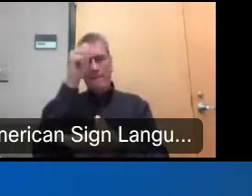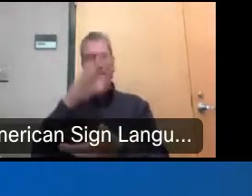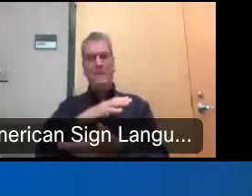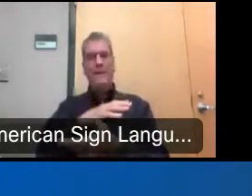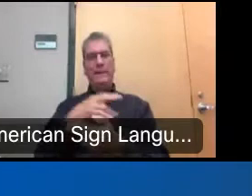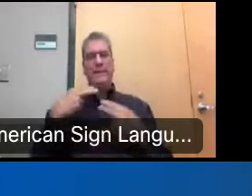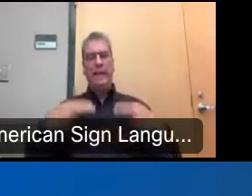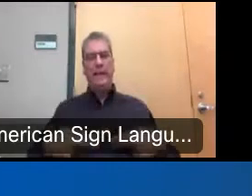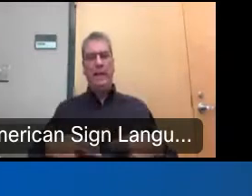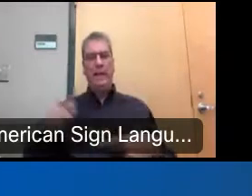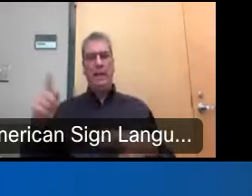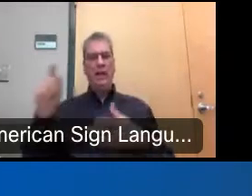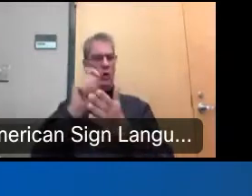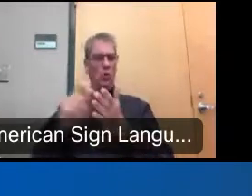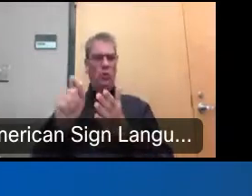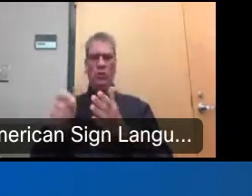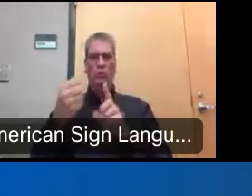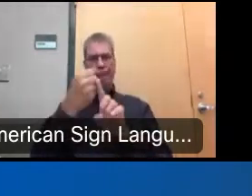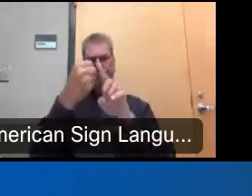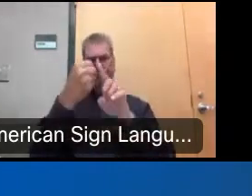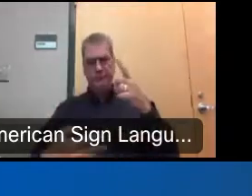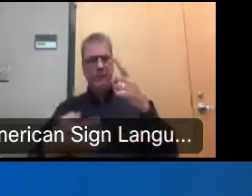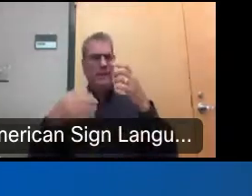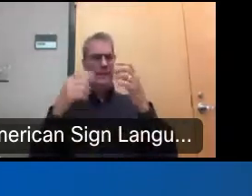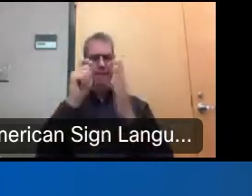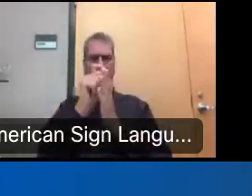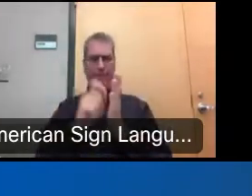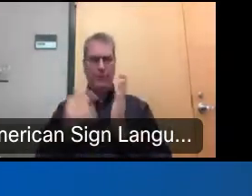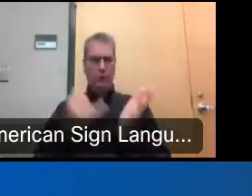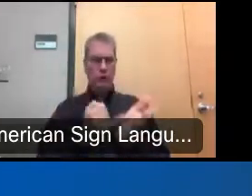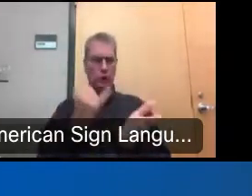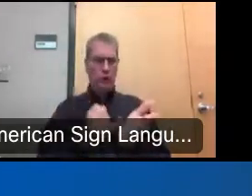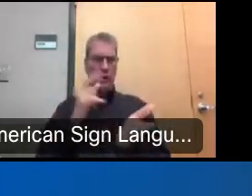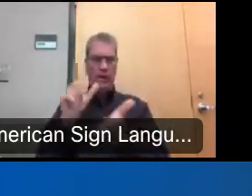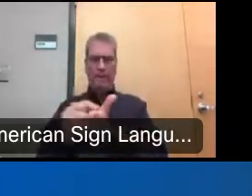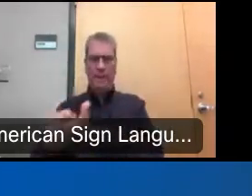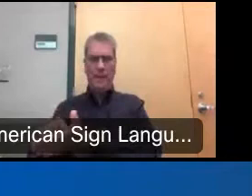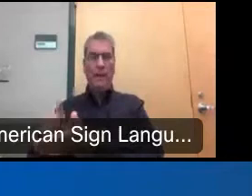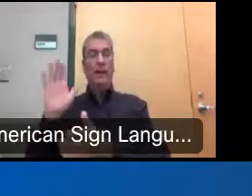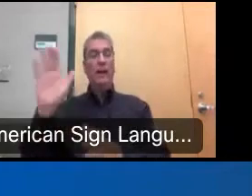author of more than 100 peer reviewed journal publications and the book titled designing